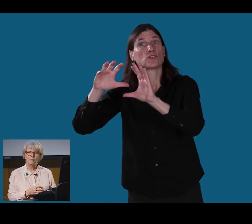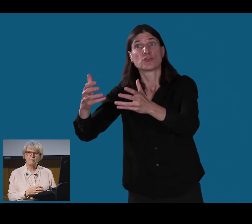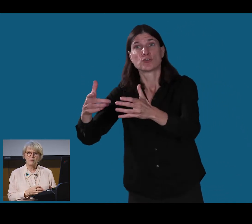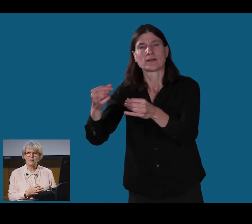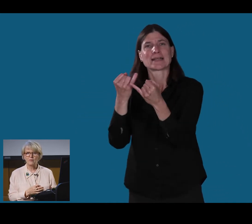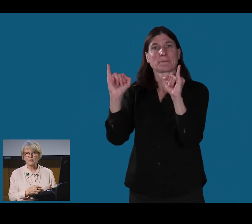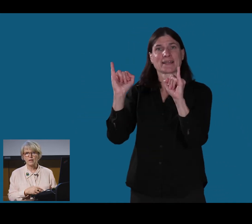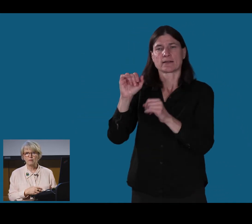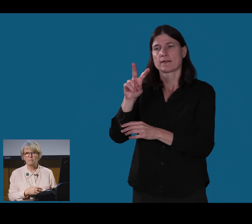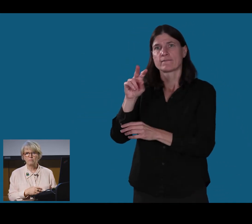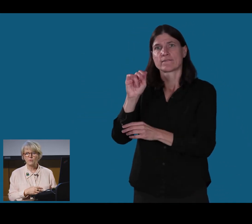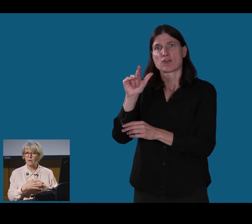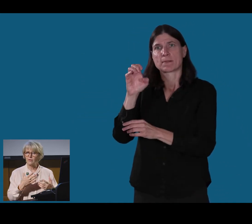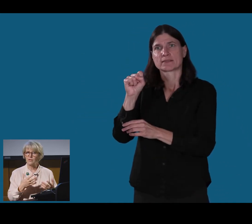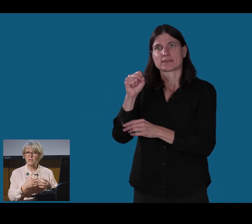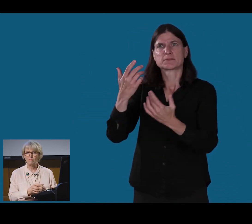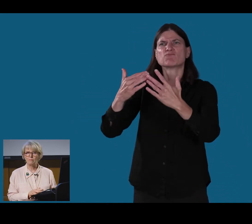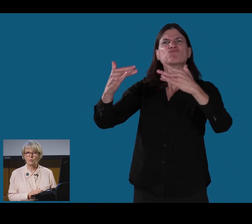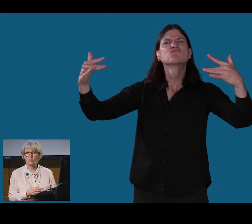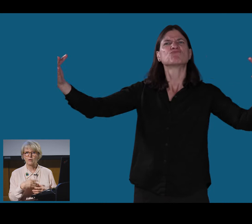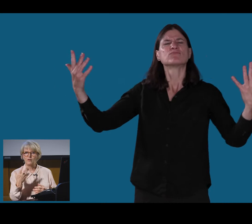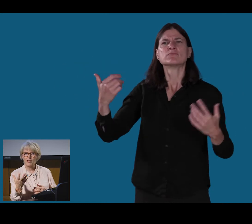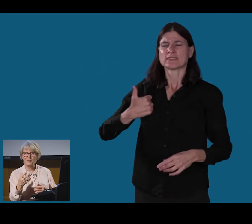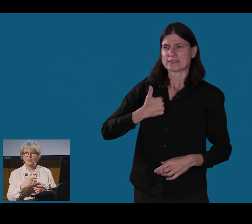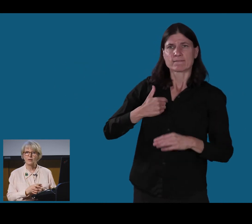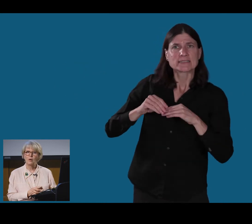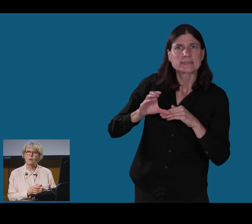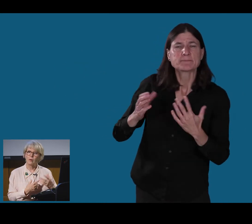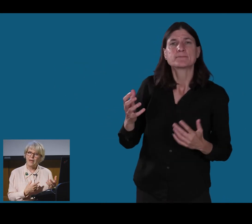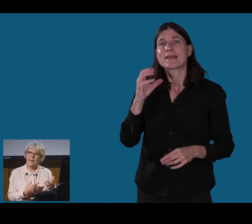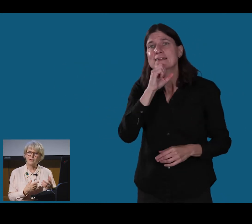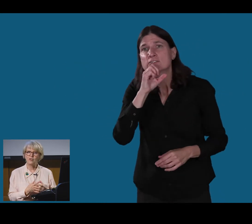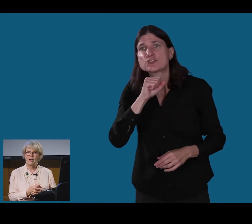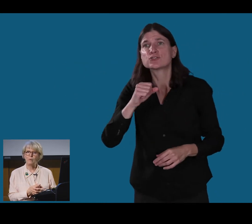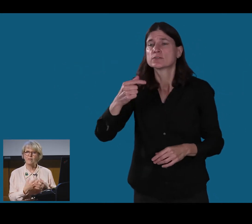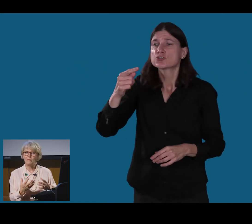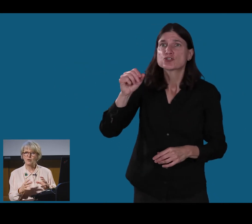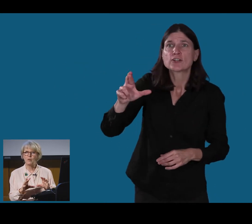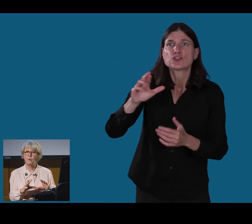Those might be things like self-esteem or gender or age, and we have to make sure that